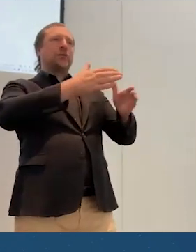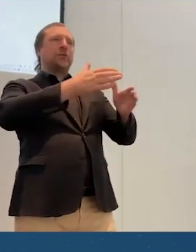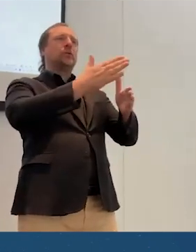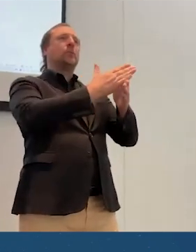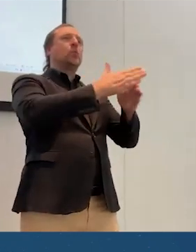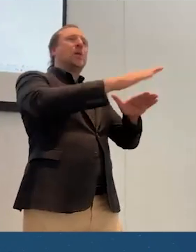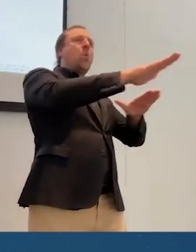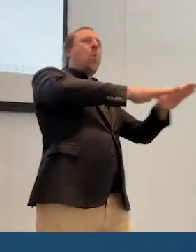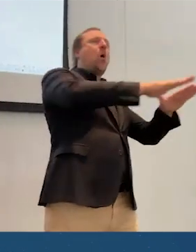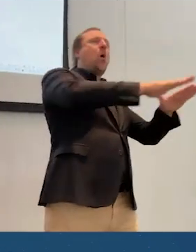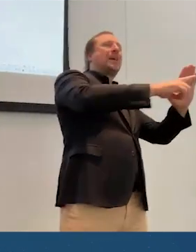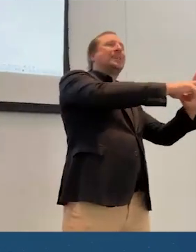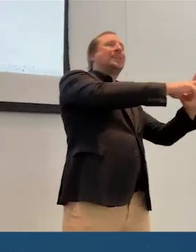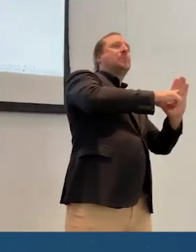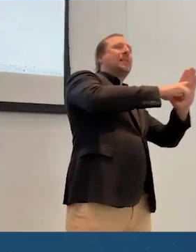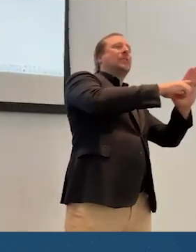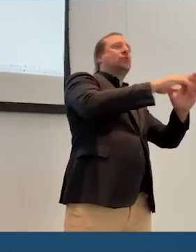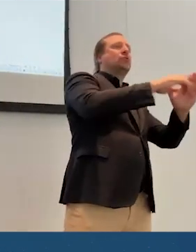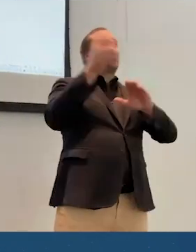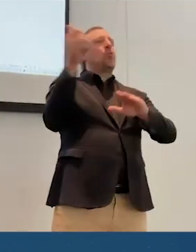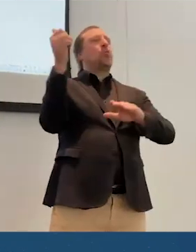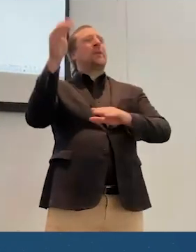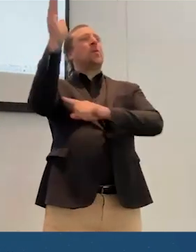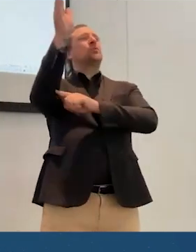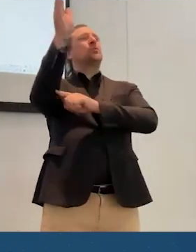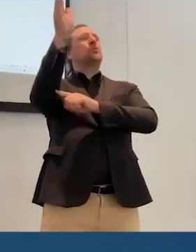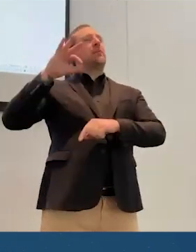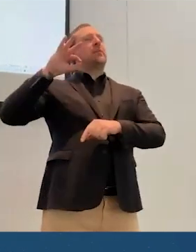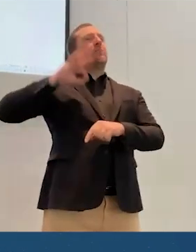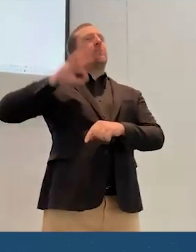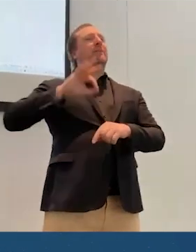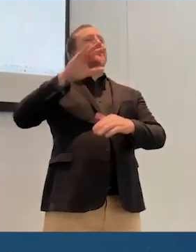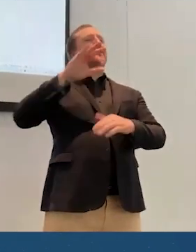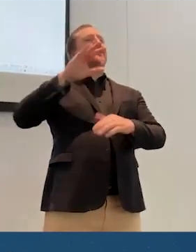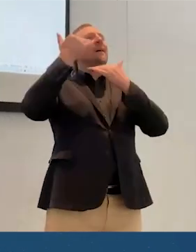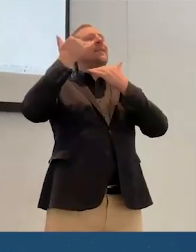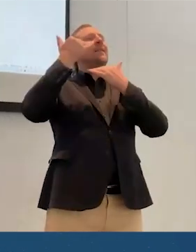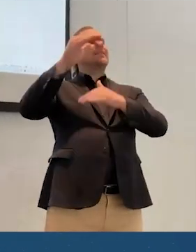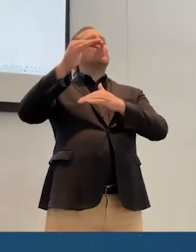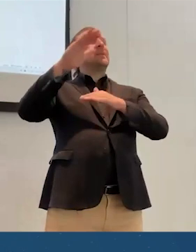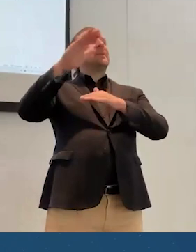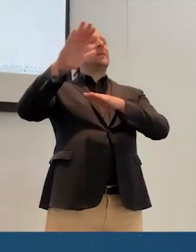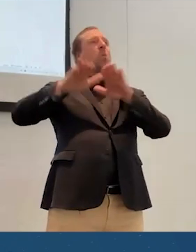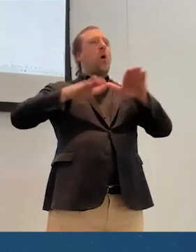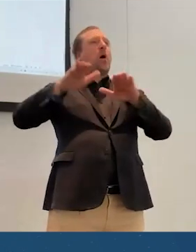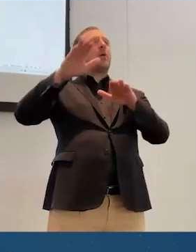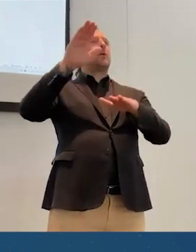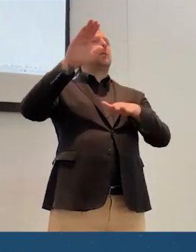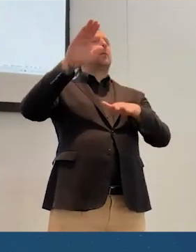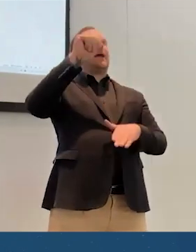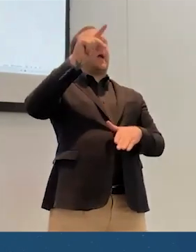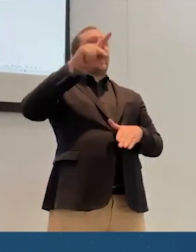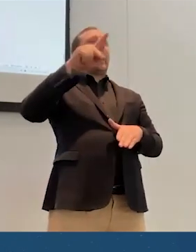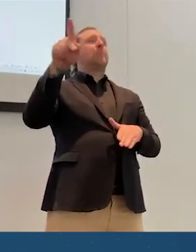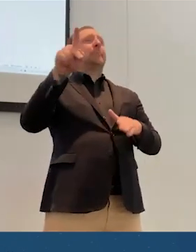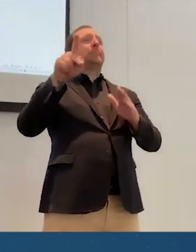and the earlier presentation on the benefits of limiting walking-based application development?